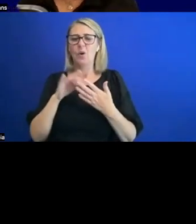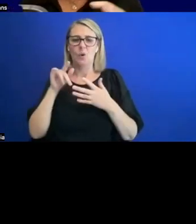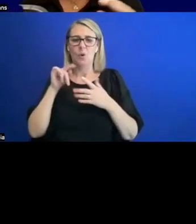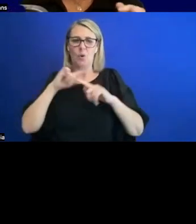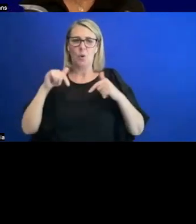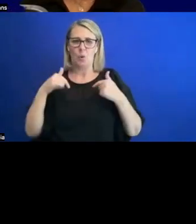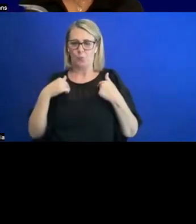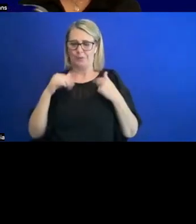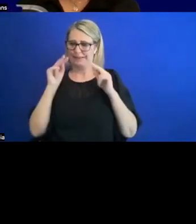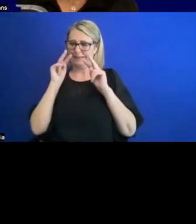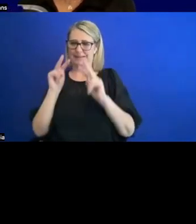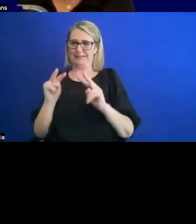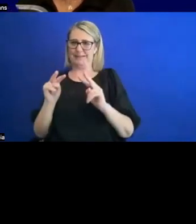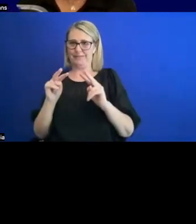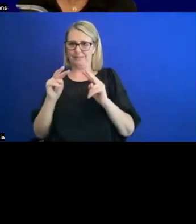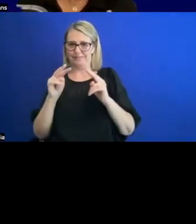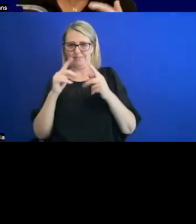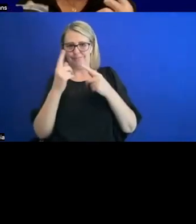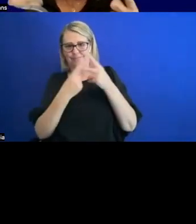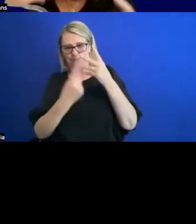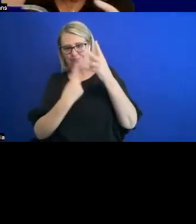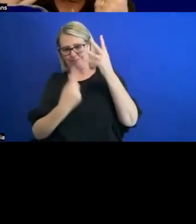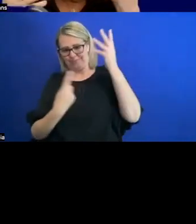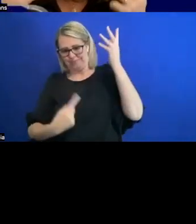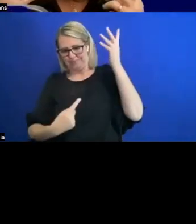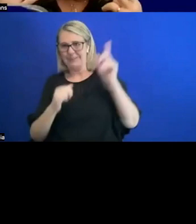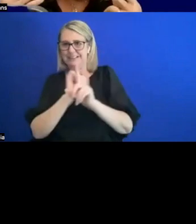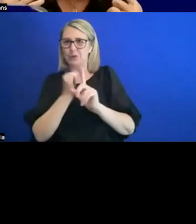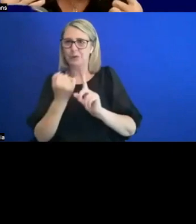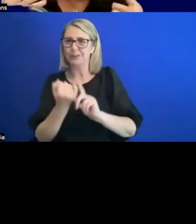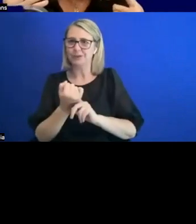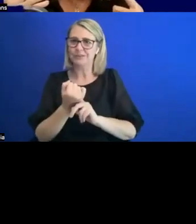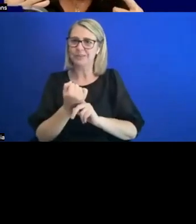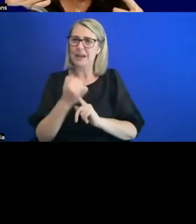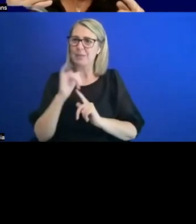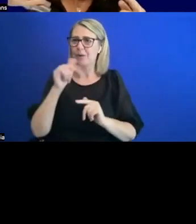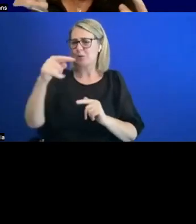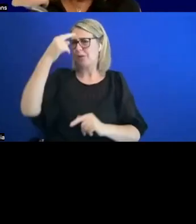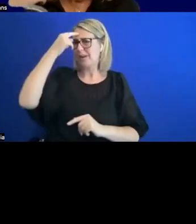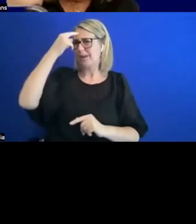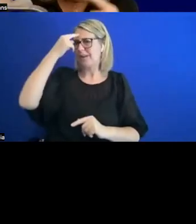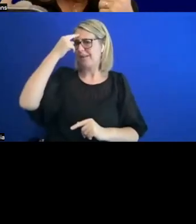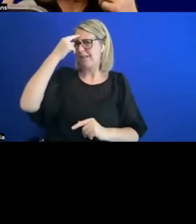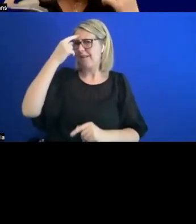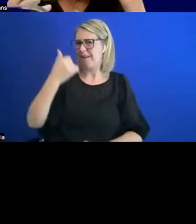it in so many different situations and you're probably starting to think wow,